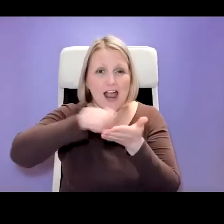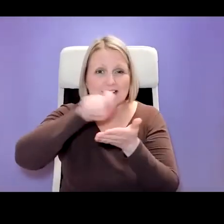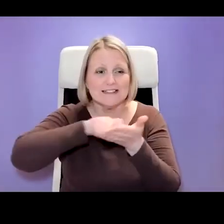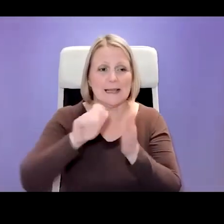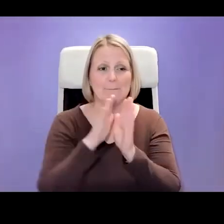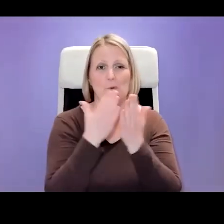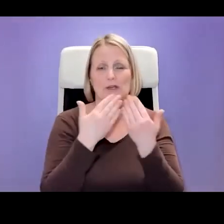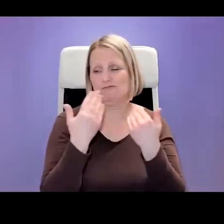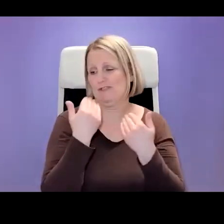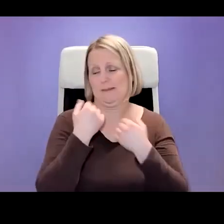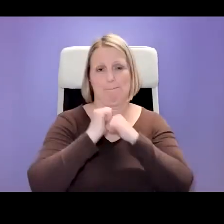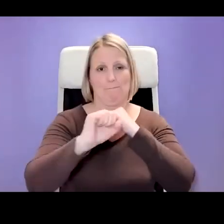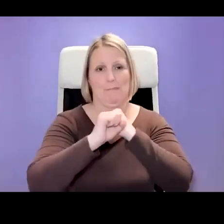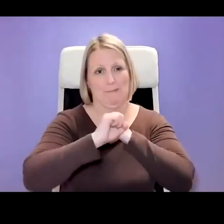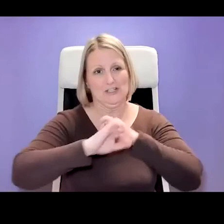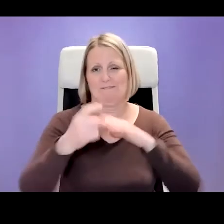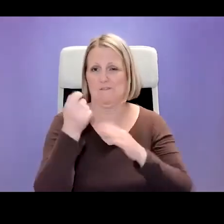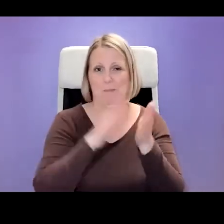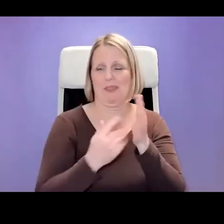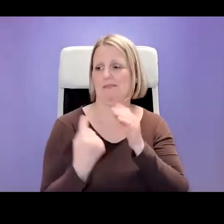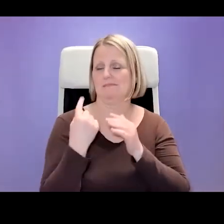and one is forthcoming, the one by Claire Williams.